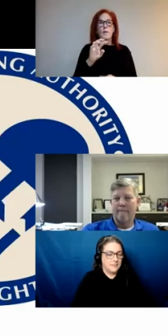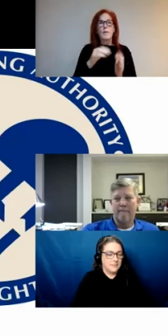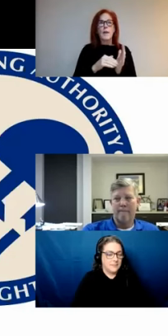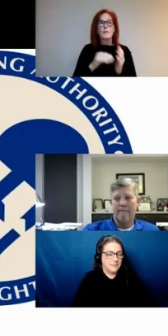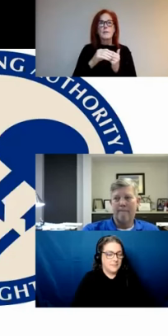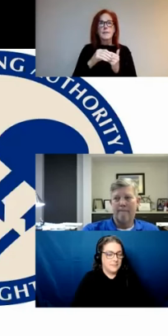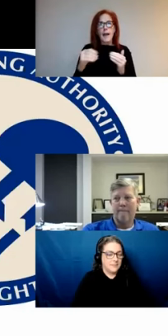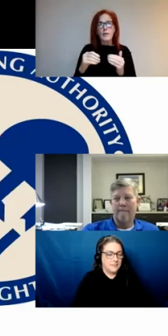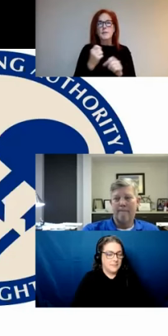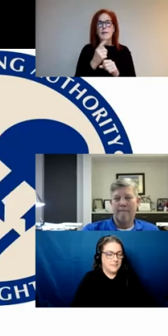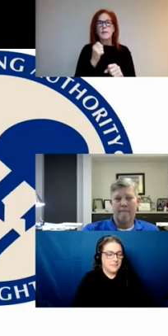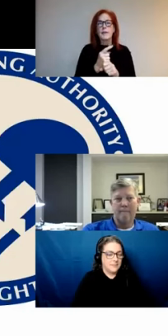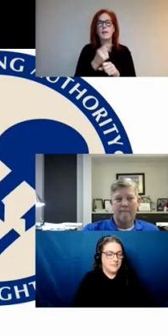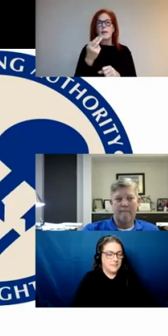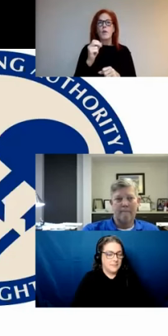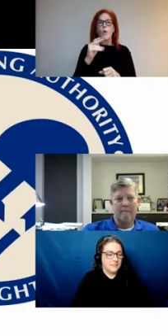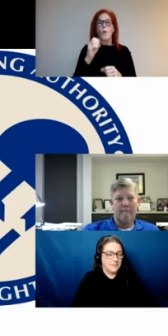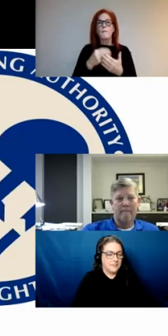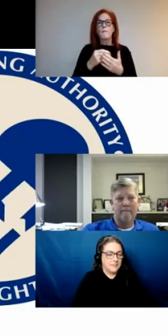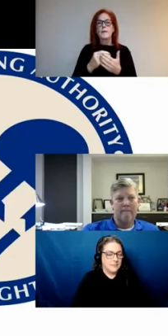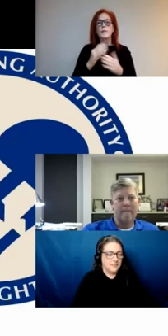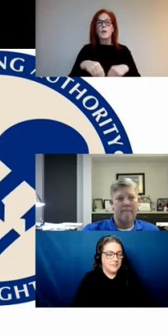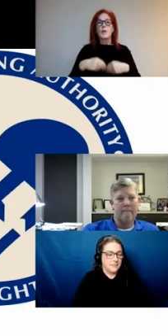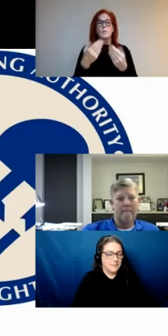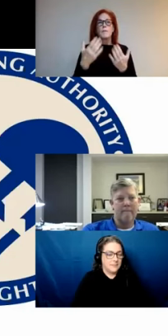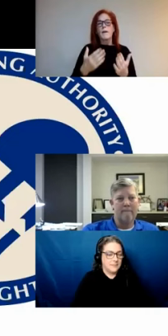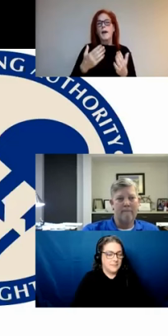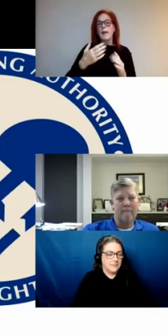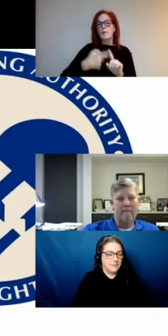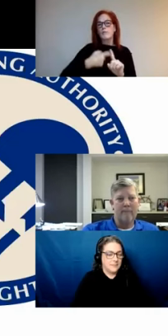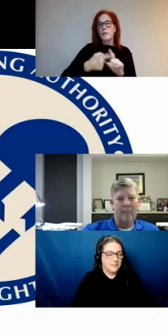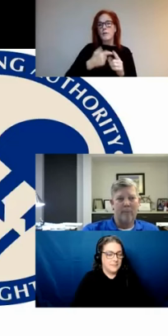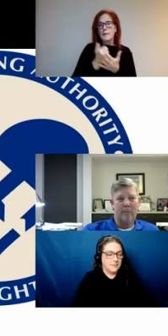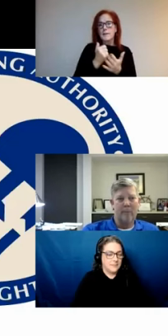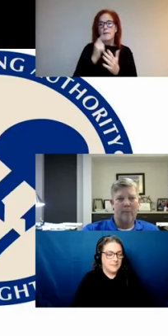And the last thing is the general services which is include housing DHHS forms and Social Security applications. Thank you.